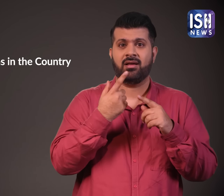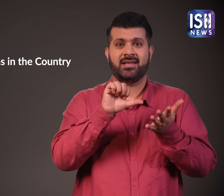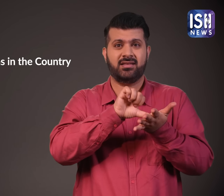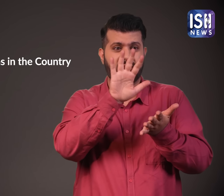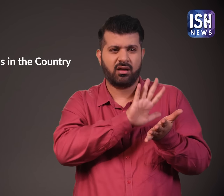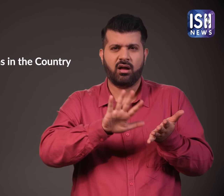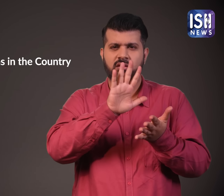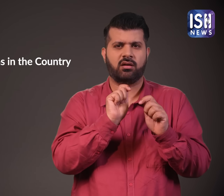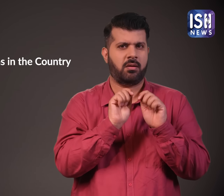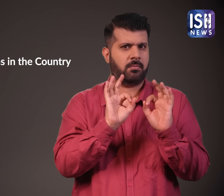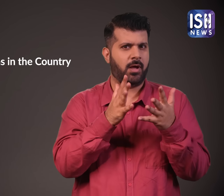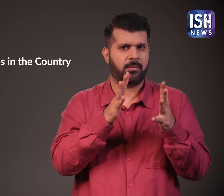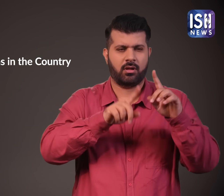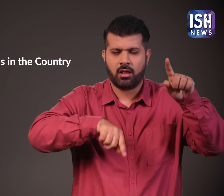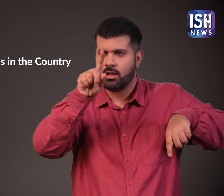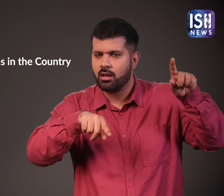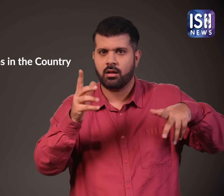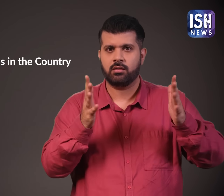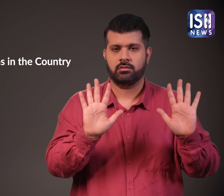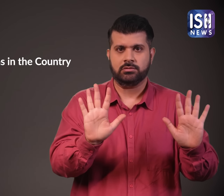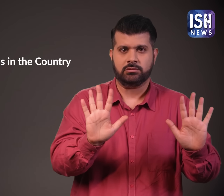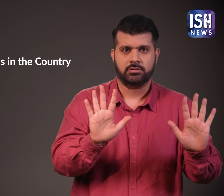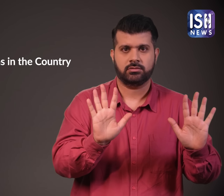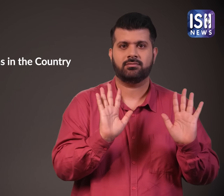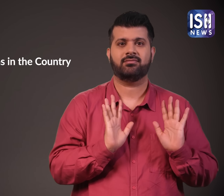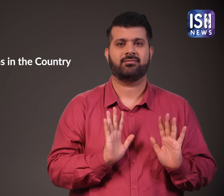3. Unstable conditions in the country